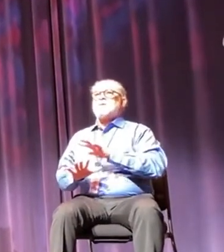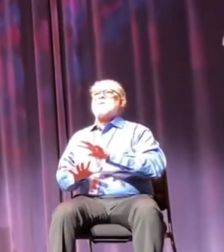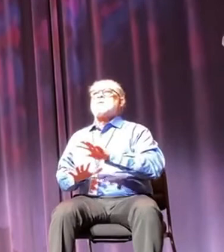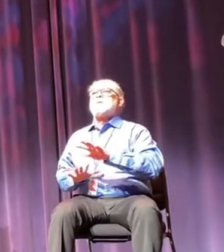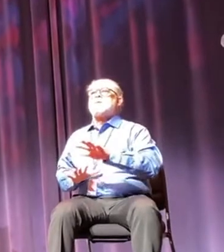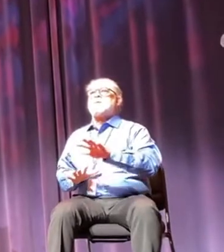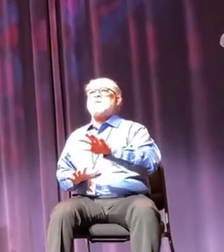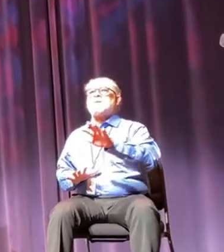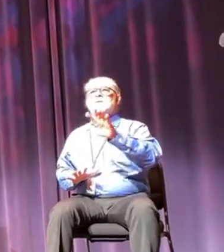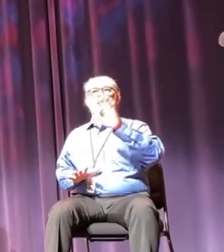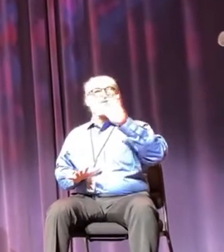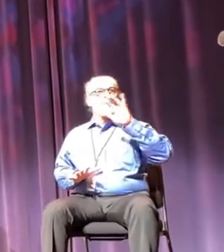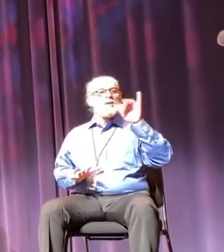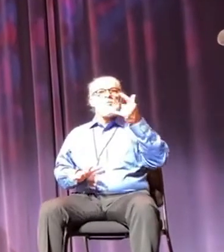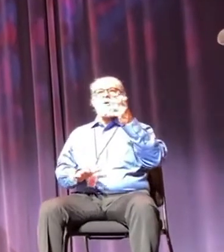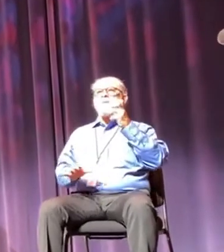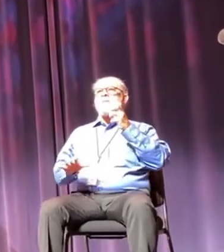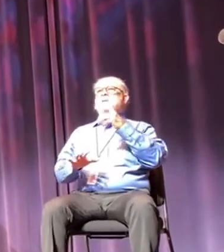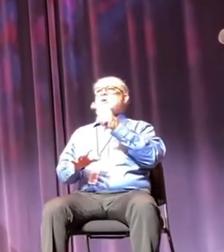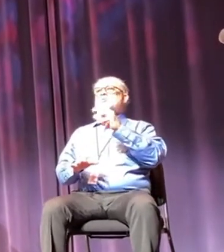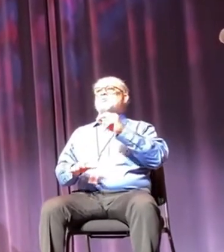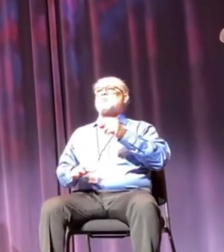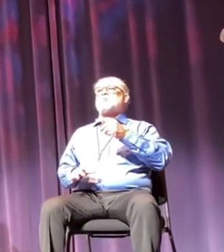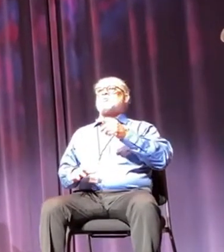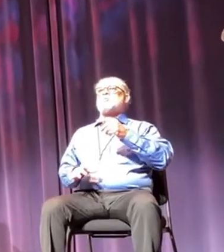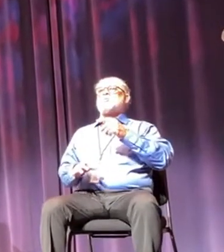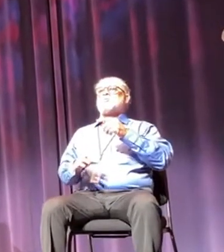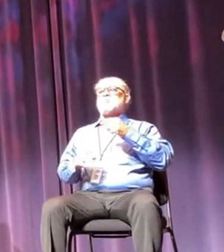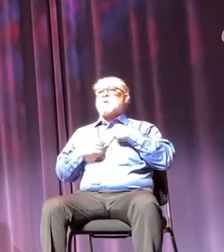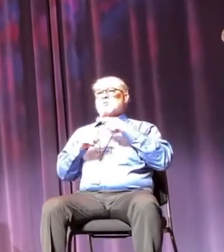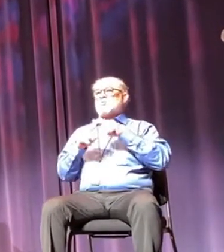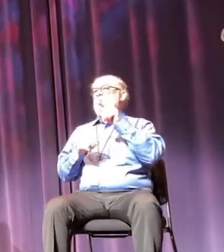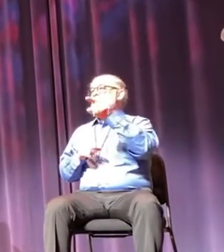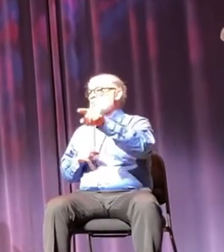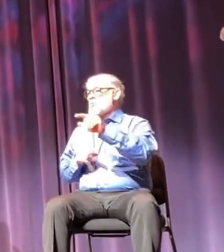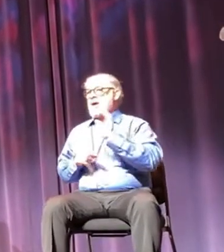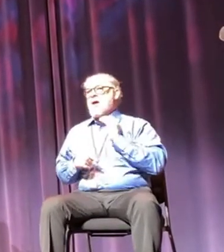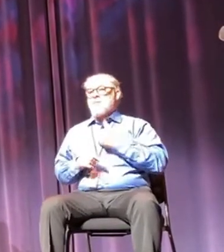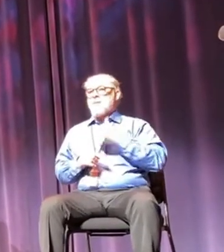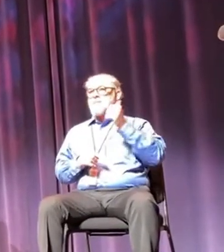Let your lungs return us to you. At your back our depth, your feet,